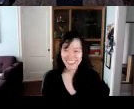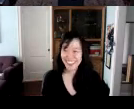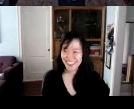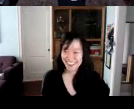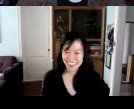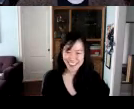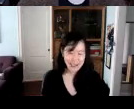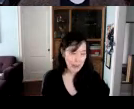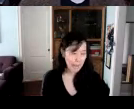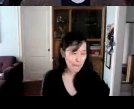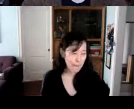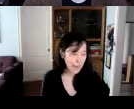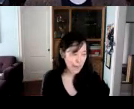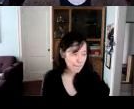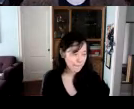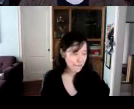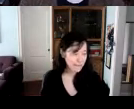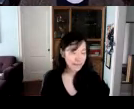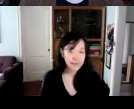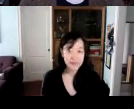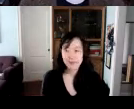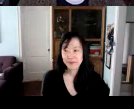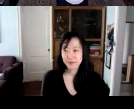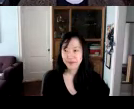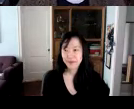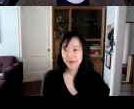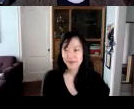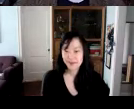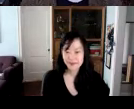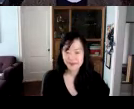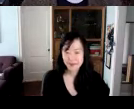Hi y’all, I’m Sam Stahlmann. I use she/her pronouns and I’m the Panel and Events Manager